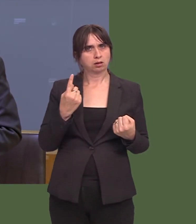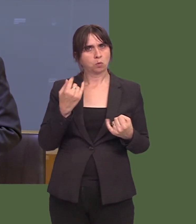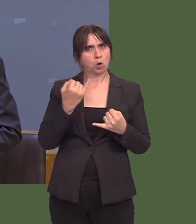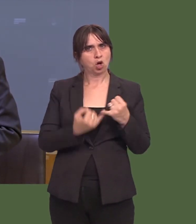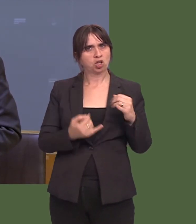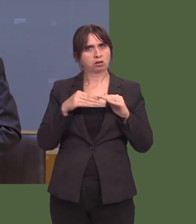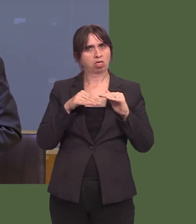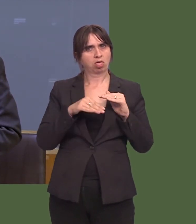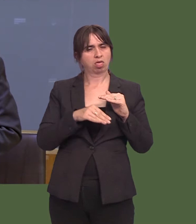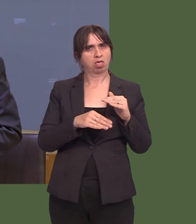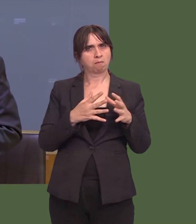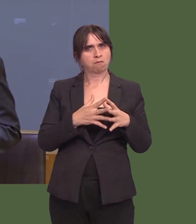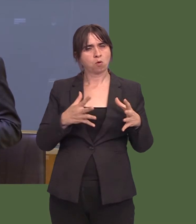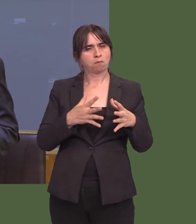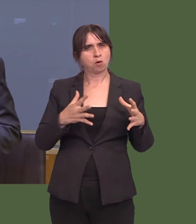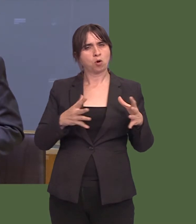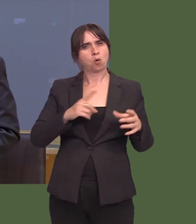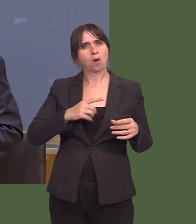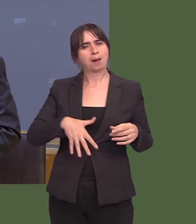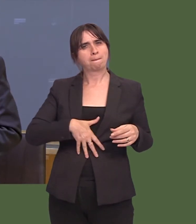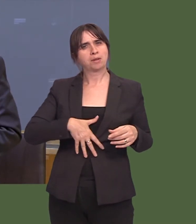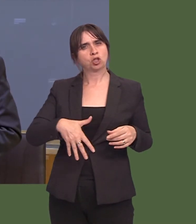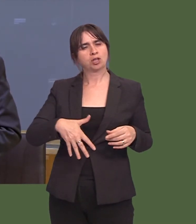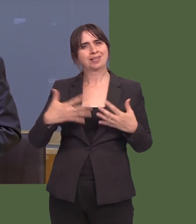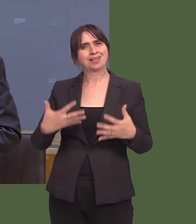the maternity services were centralised in Glangwili hospital in Carmarthen.